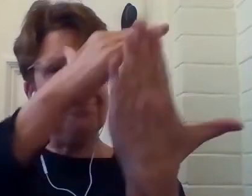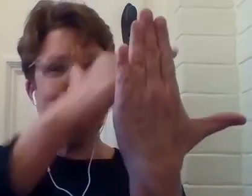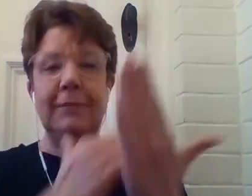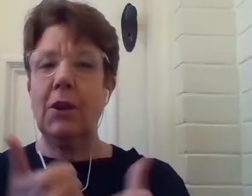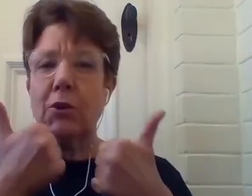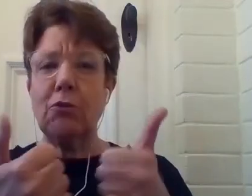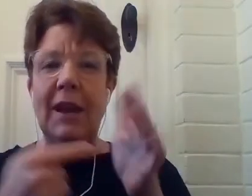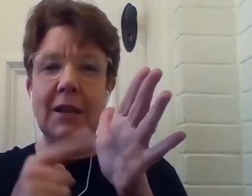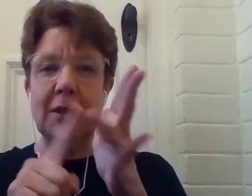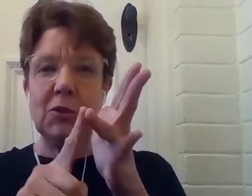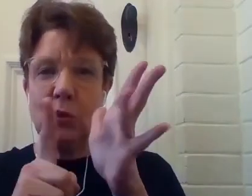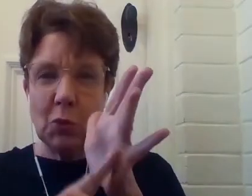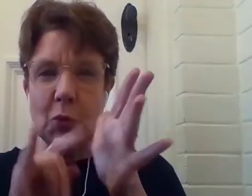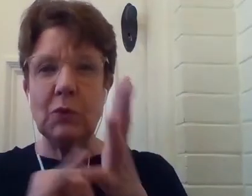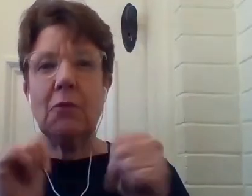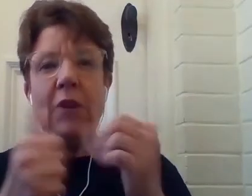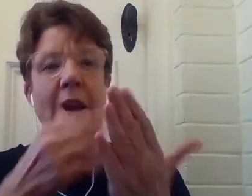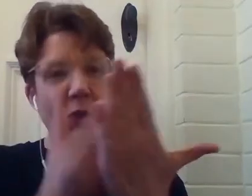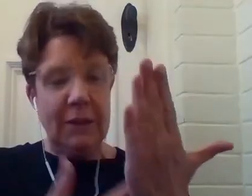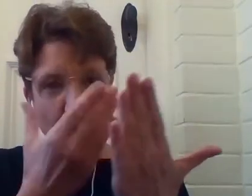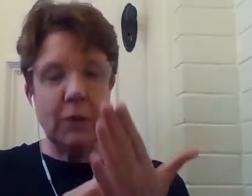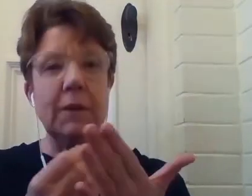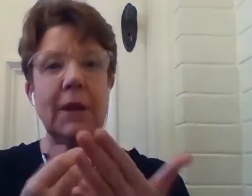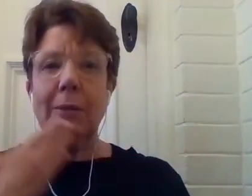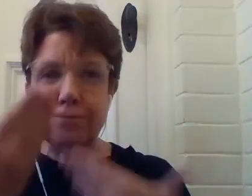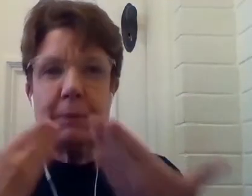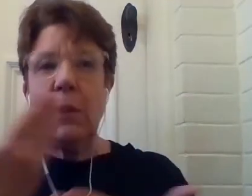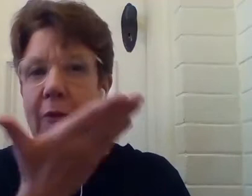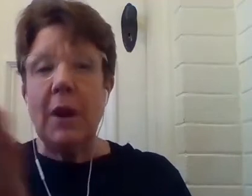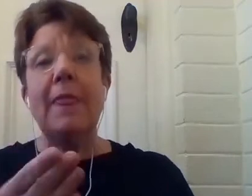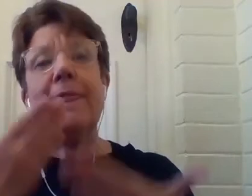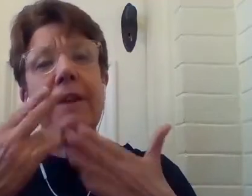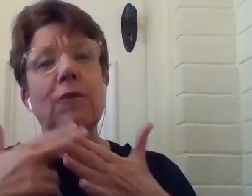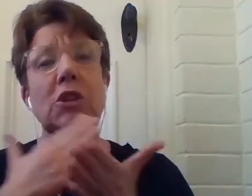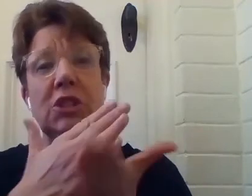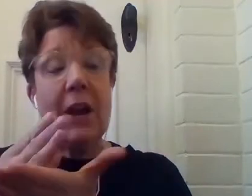offered everyone. Thank you so much for sharing it with us. >> MONICA